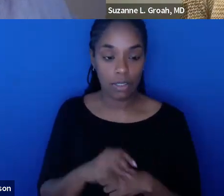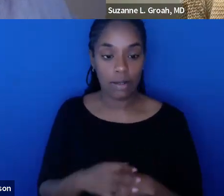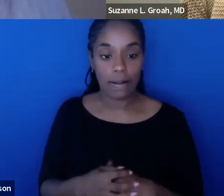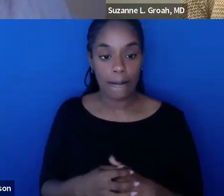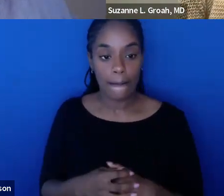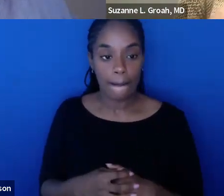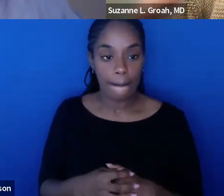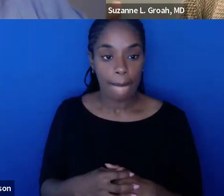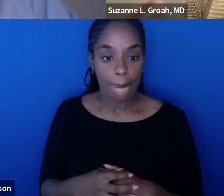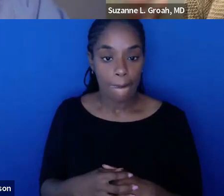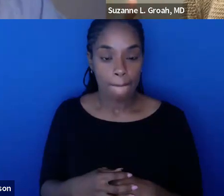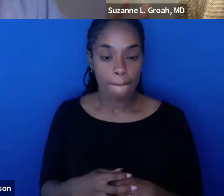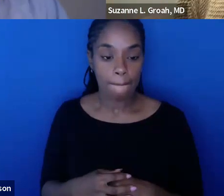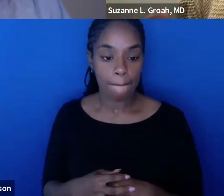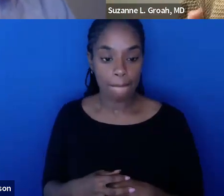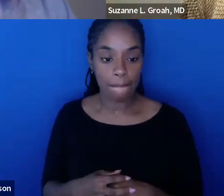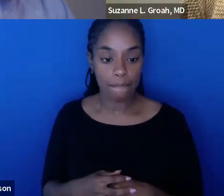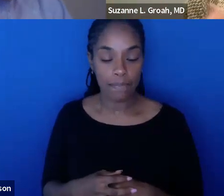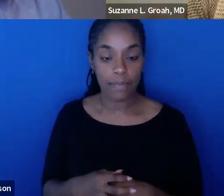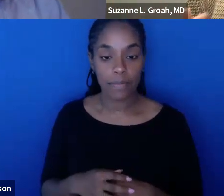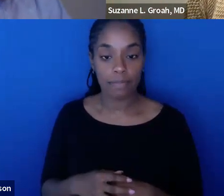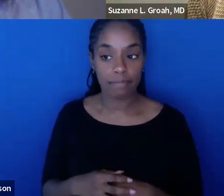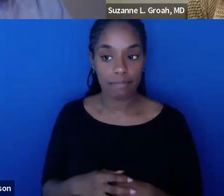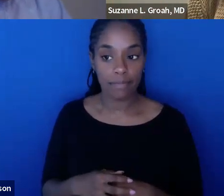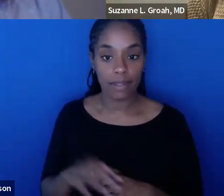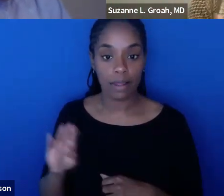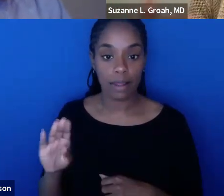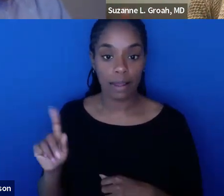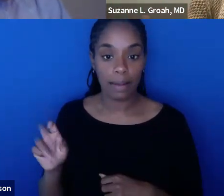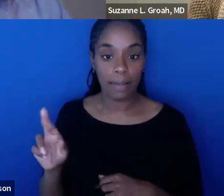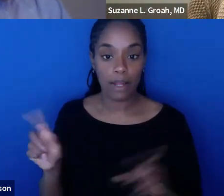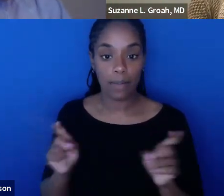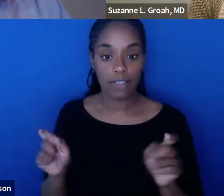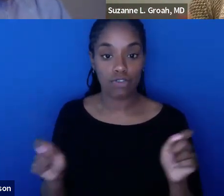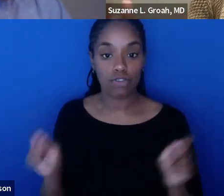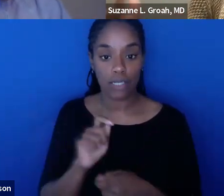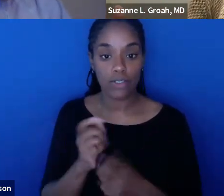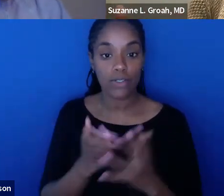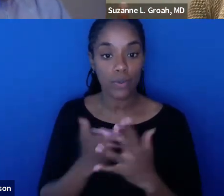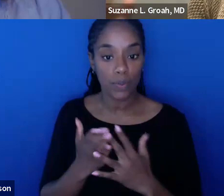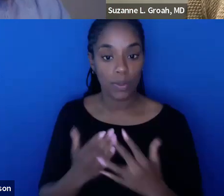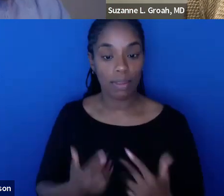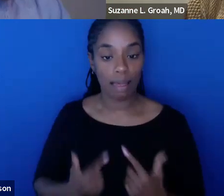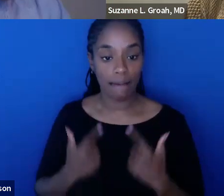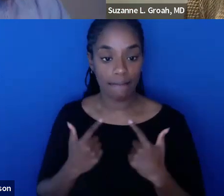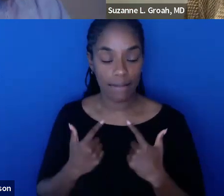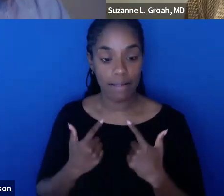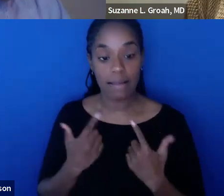And as such kind of bladder management should change sort of through life and maybe reacting to different things.